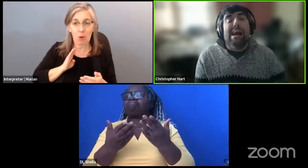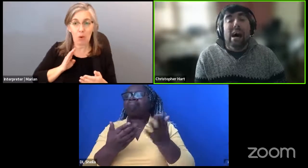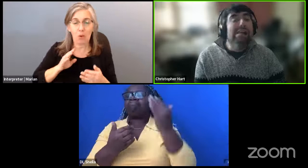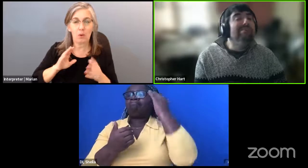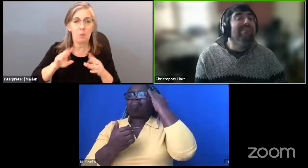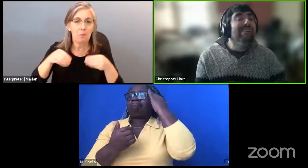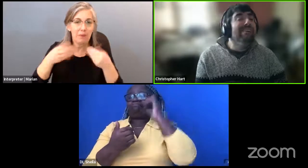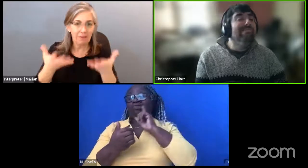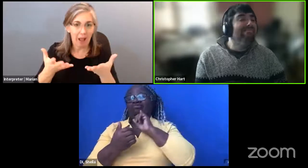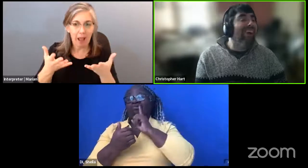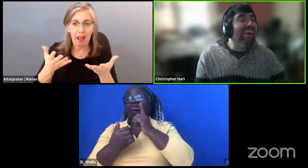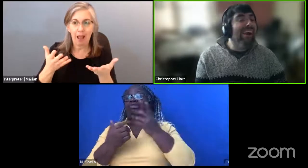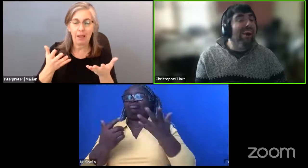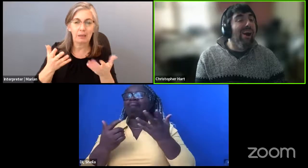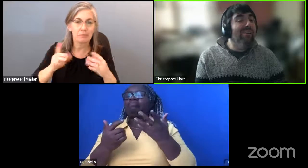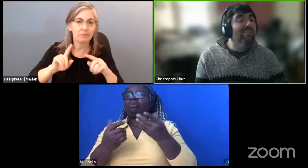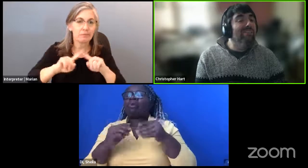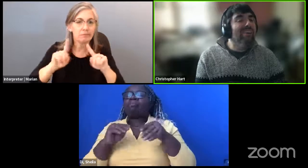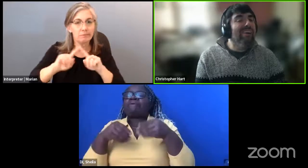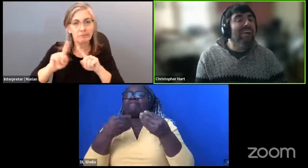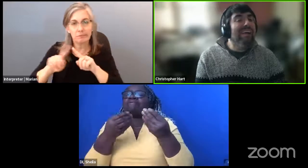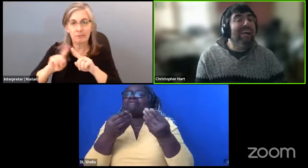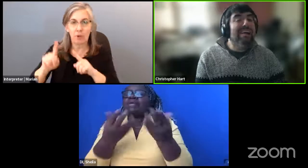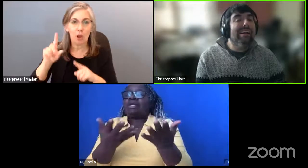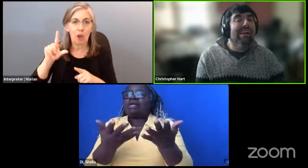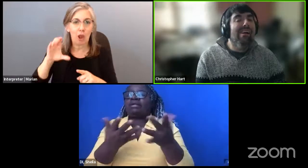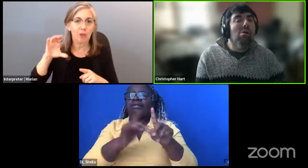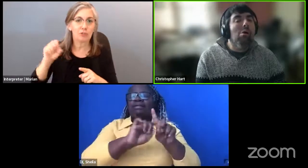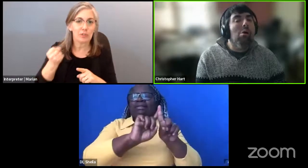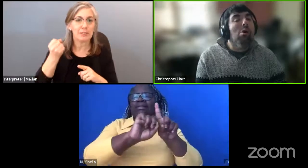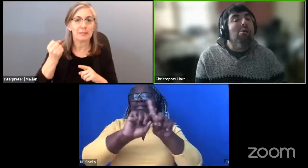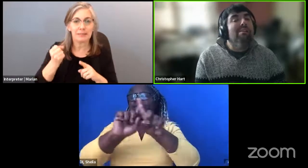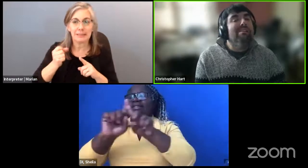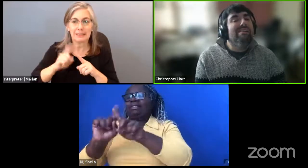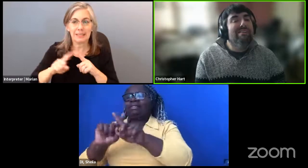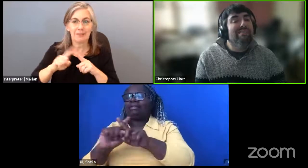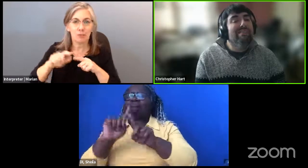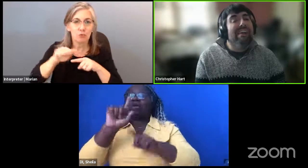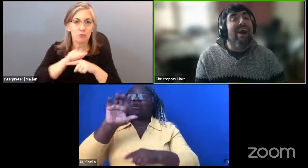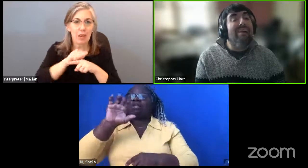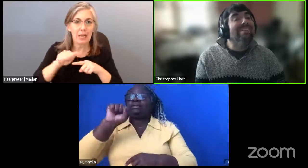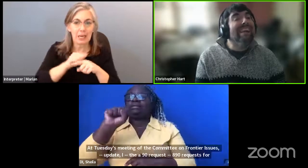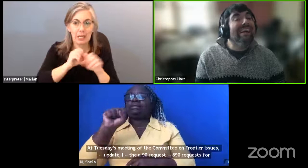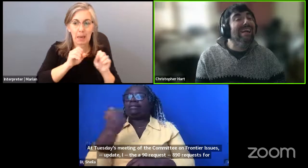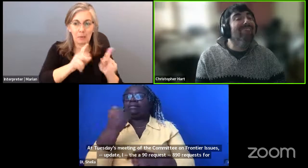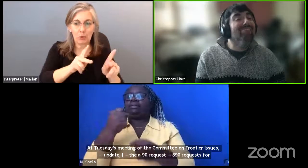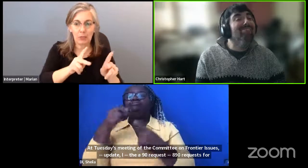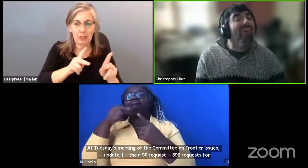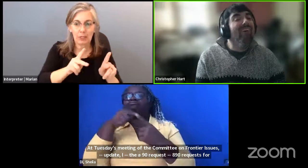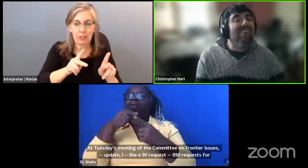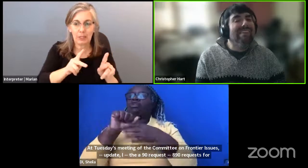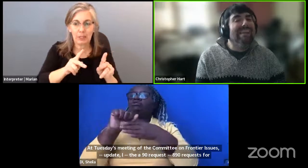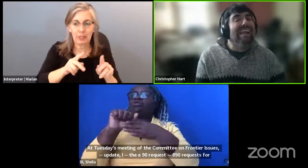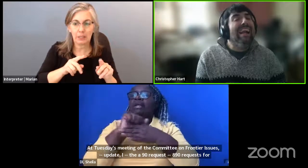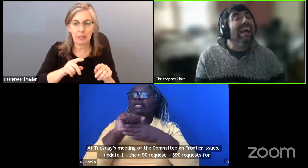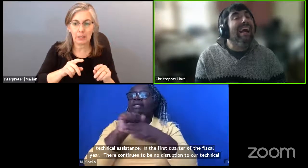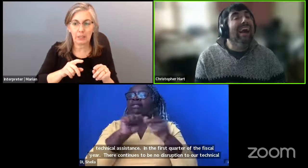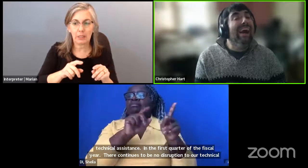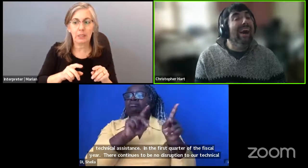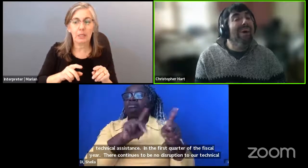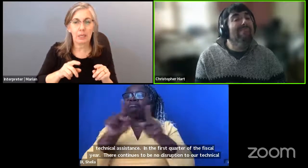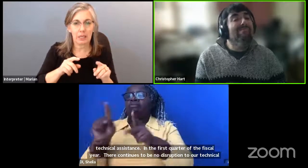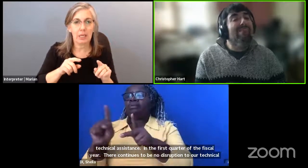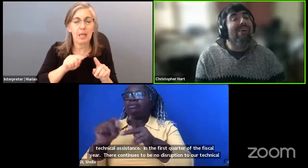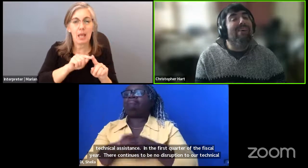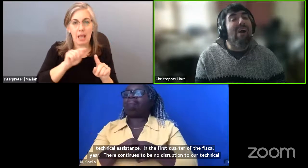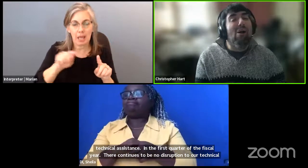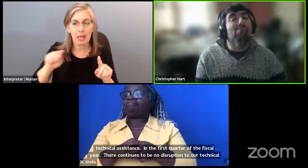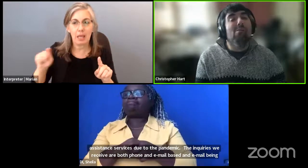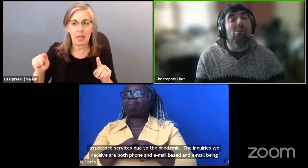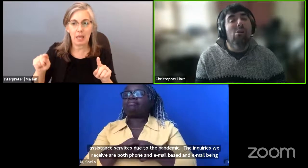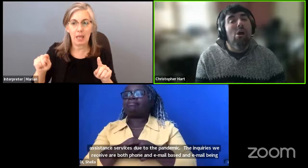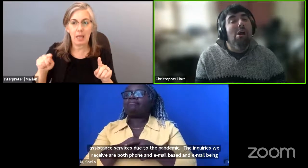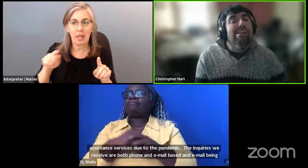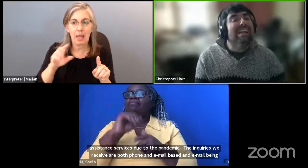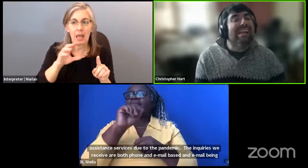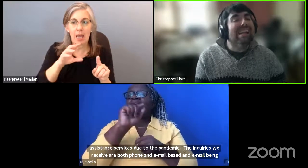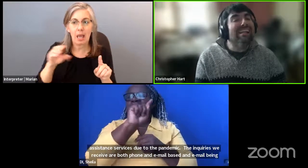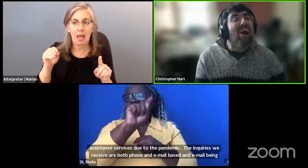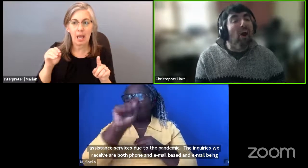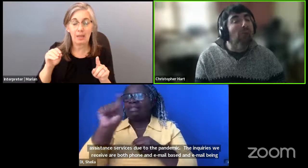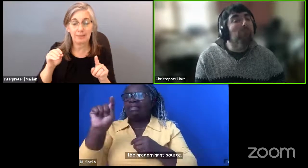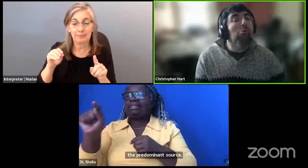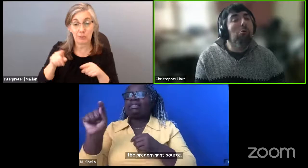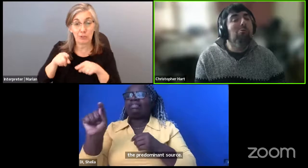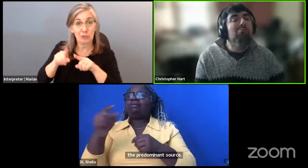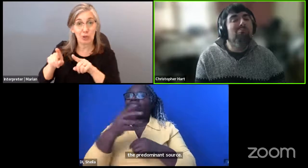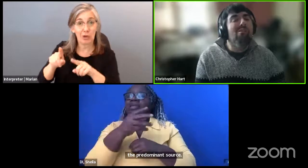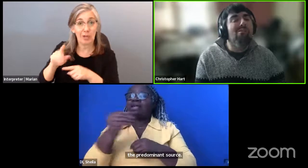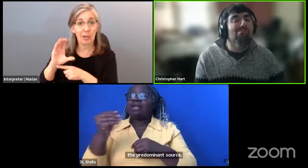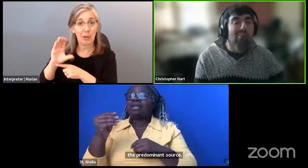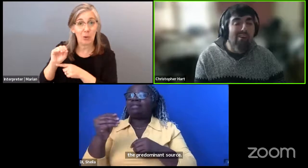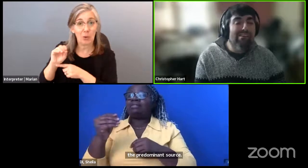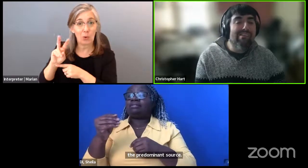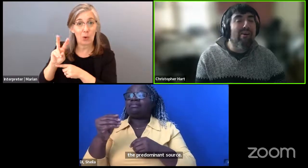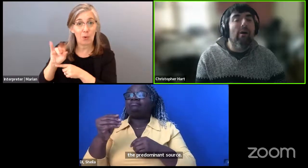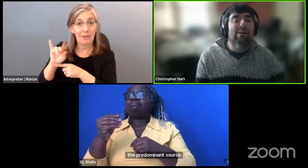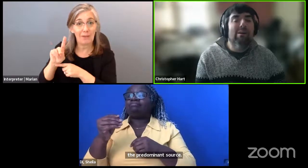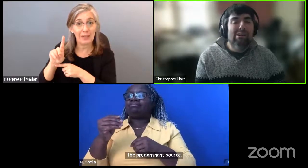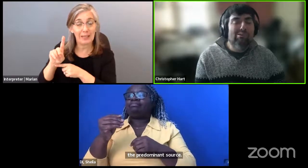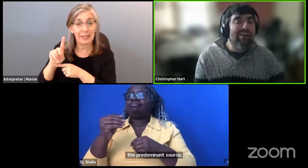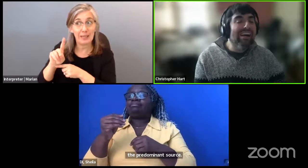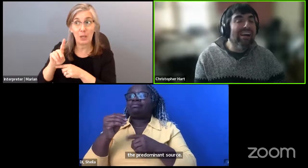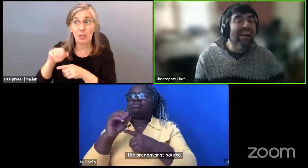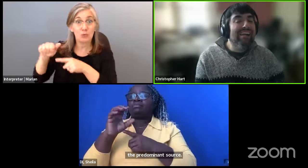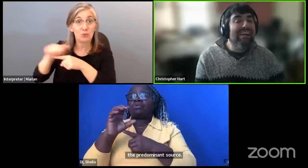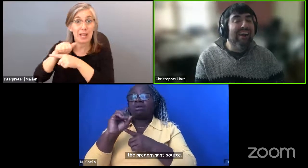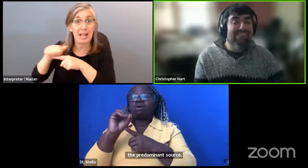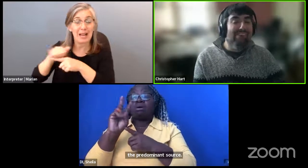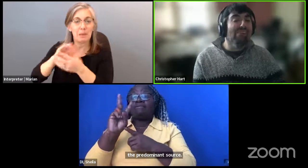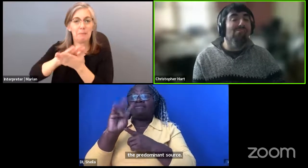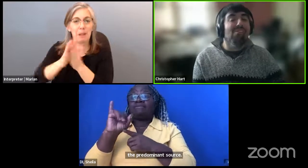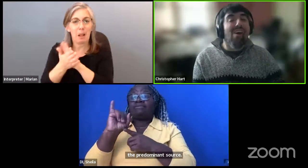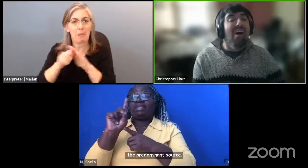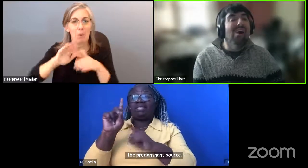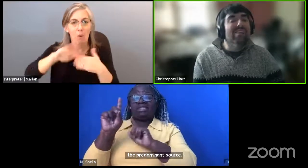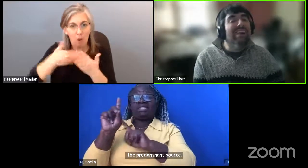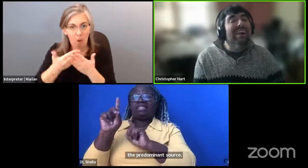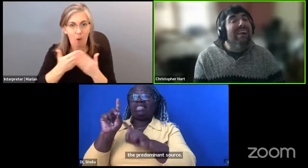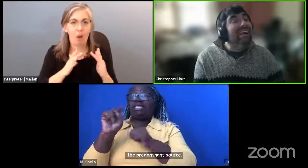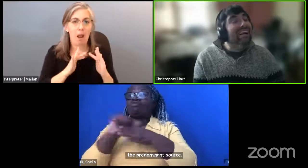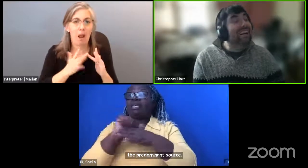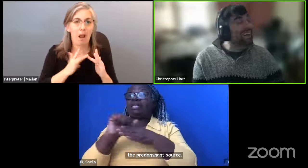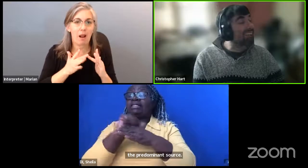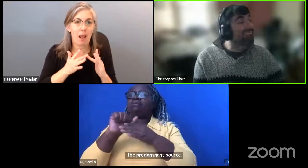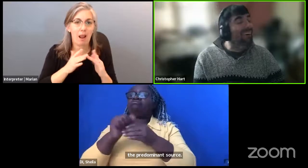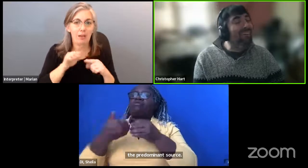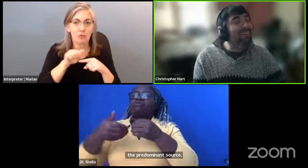The Board provides hundreds of trainings a year to thousands of folks, and with COVID,